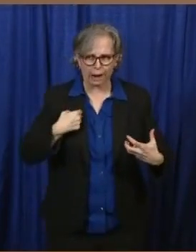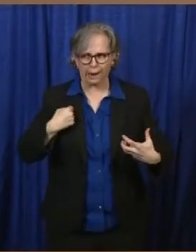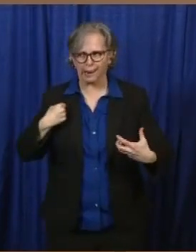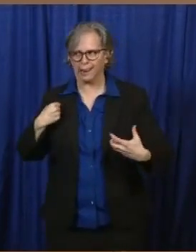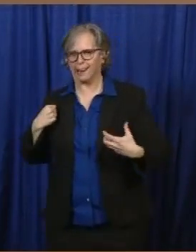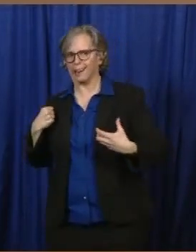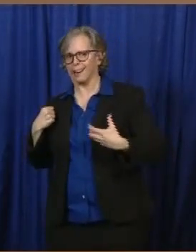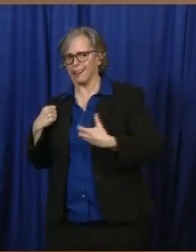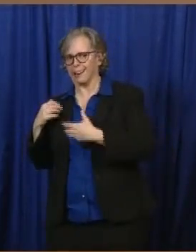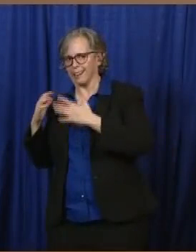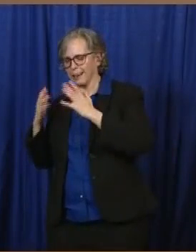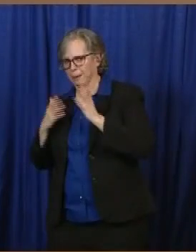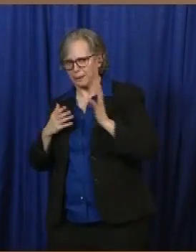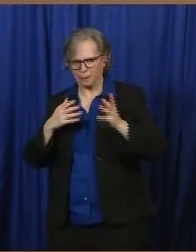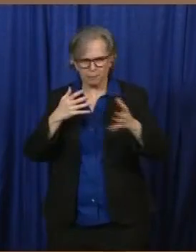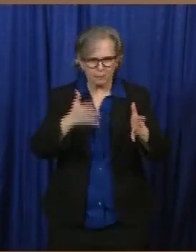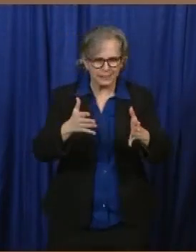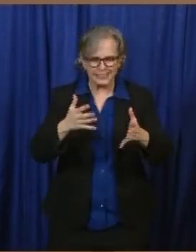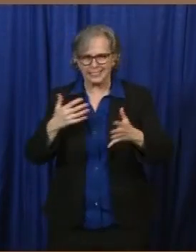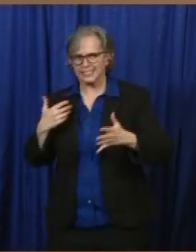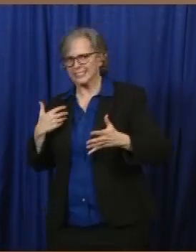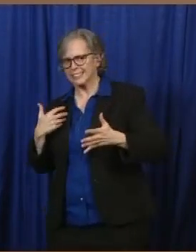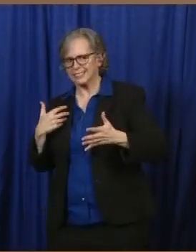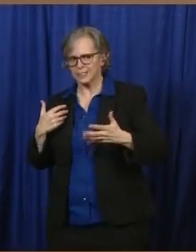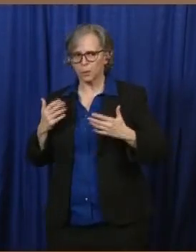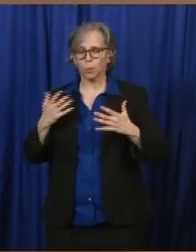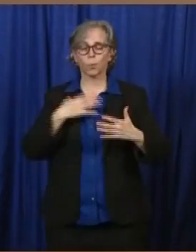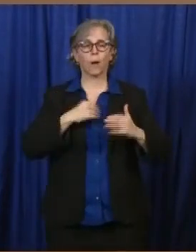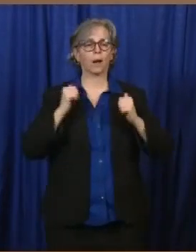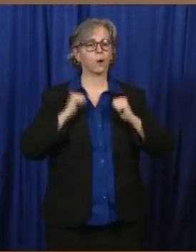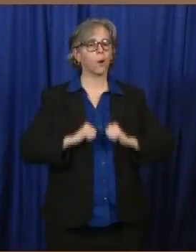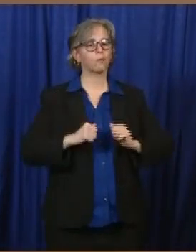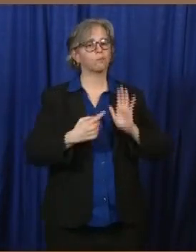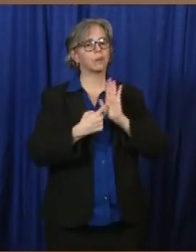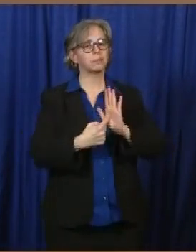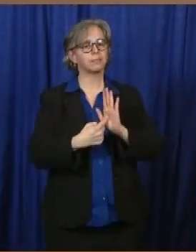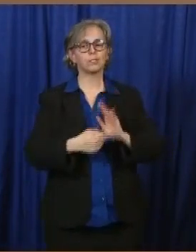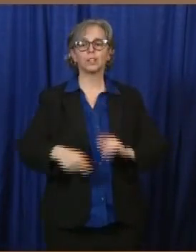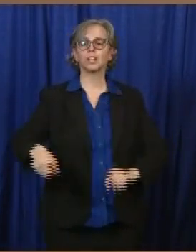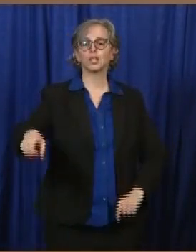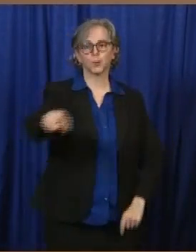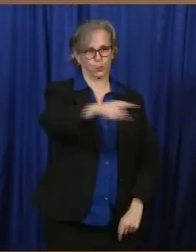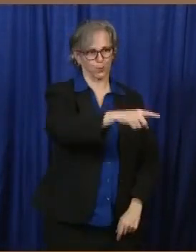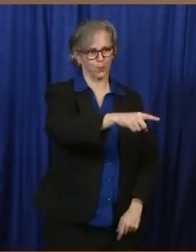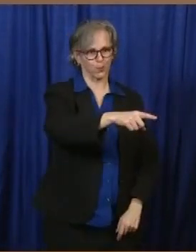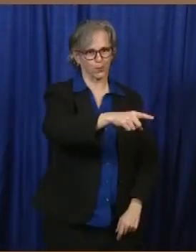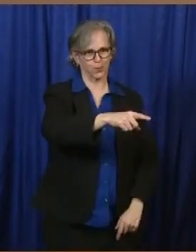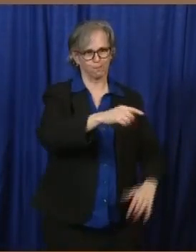LINES. I'M THINKING ABOUT YOU A LOT MORE THAN I CAN EXPRESS BECAUSE I HAVE SPENT MANY YEARS ON THE FRONT LINES GOING FRUSTRATED I CANNOT JUST COME IN AND WORK ALONGSIDE YOU.